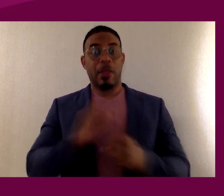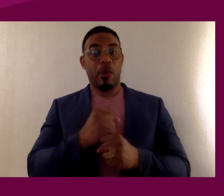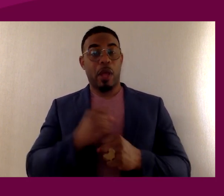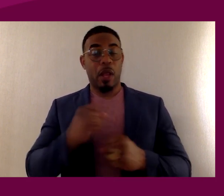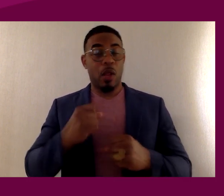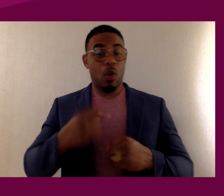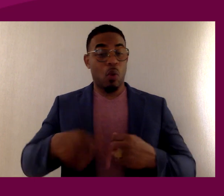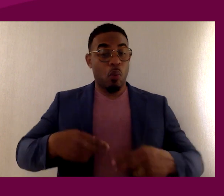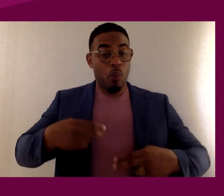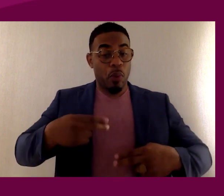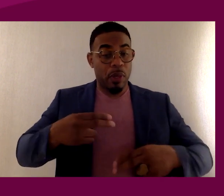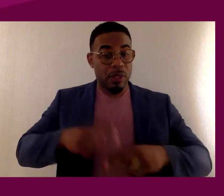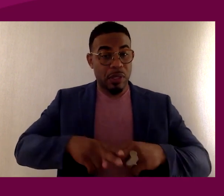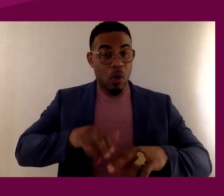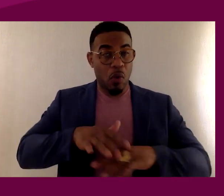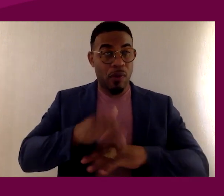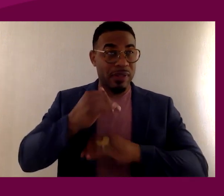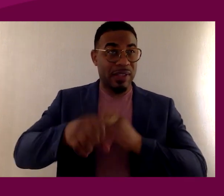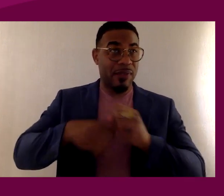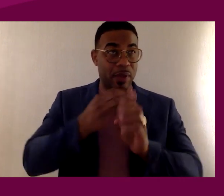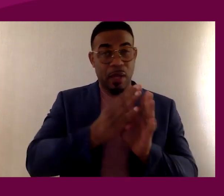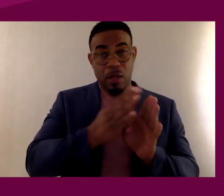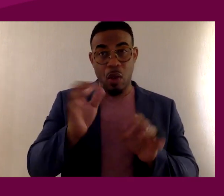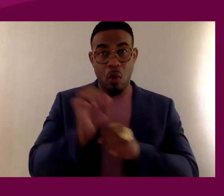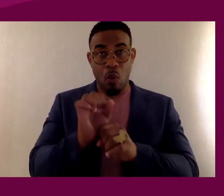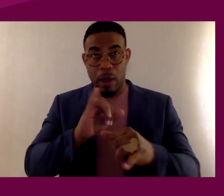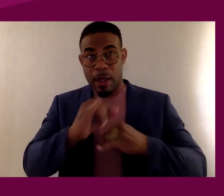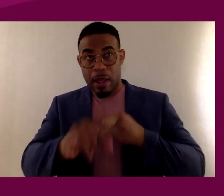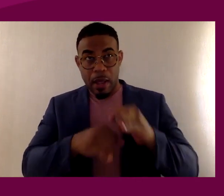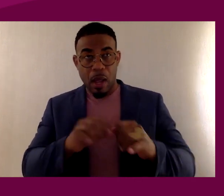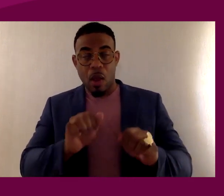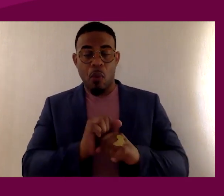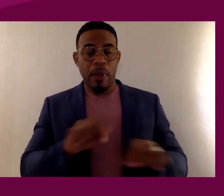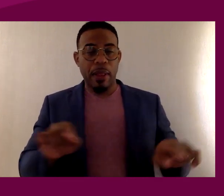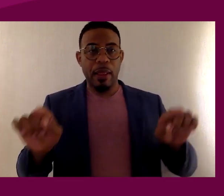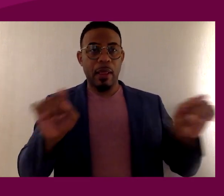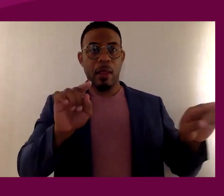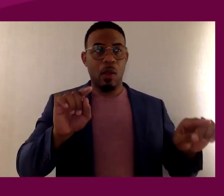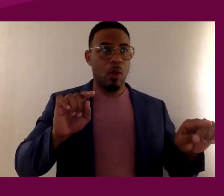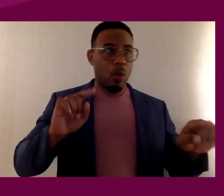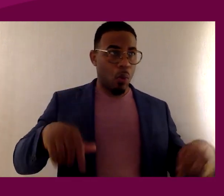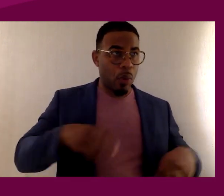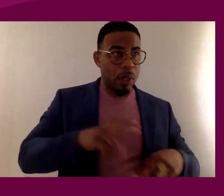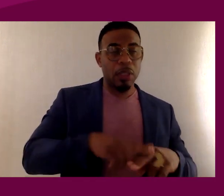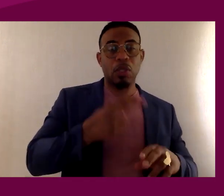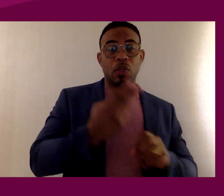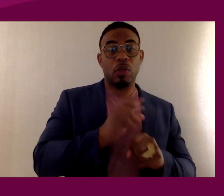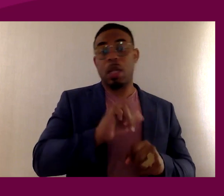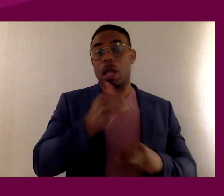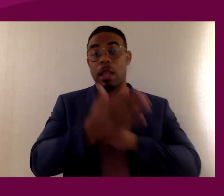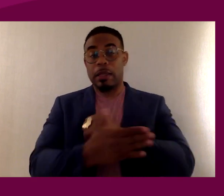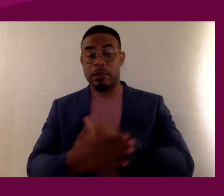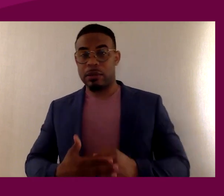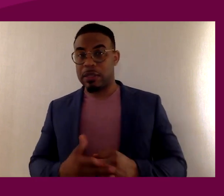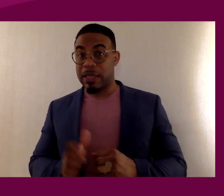time had created a wheelchair over several years of working internationally with wheelchair users